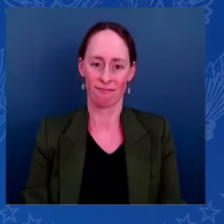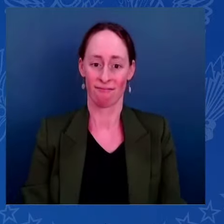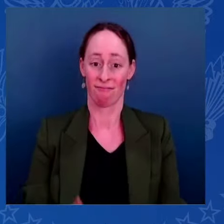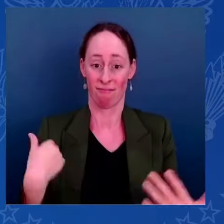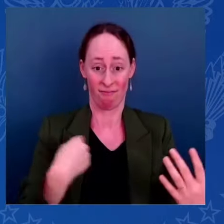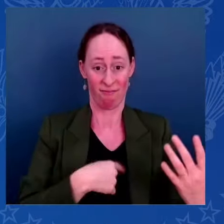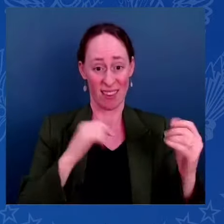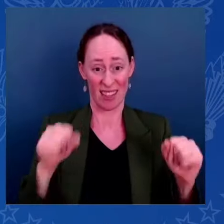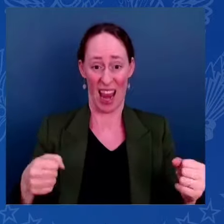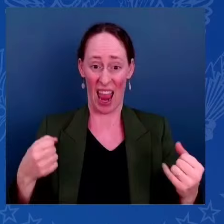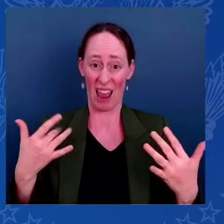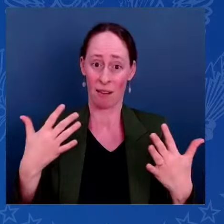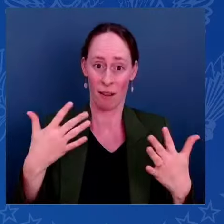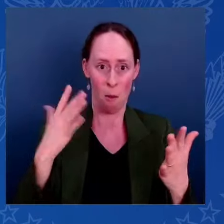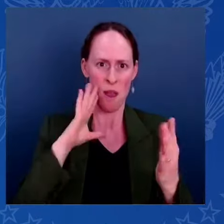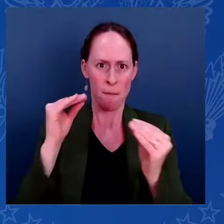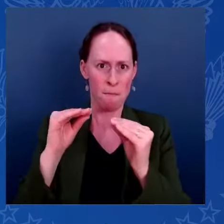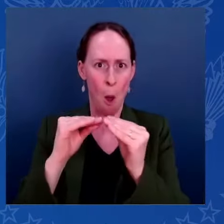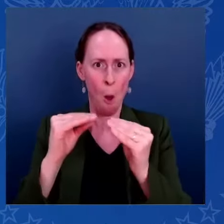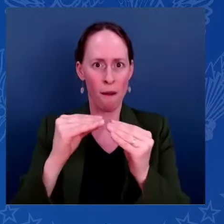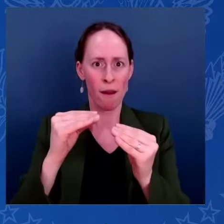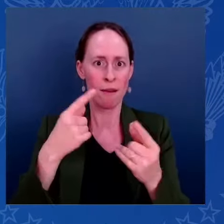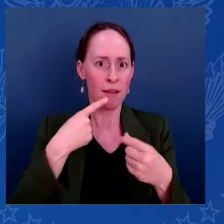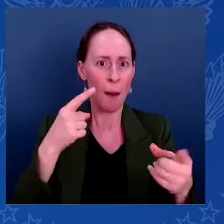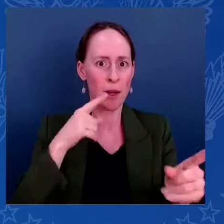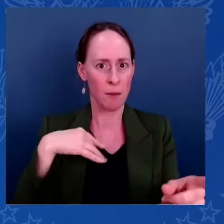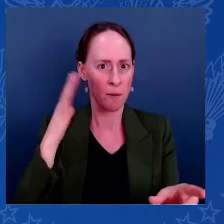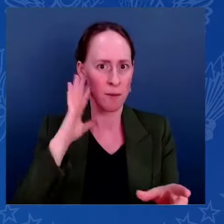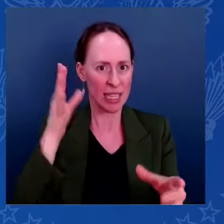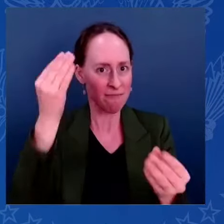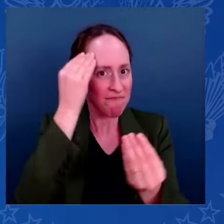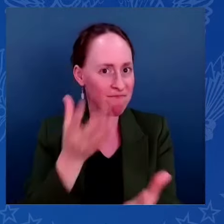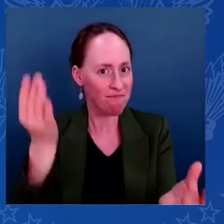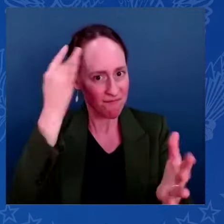We're in the beginning to fundamentally change how we deal with this dreaded disease.